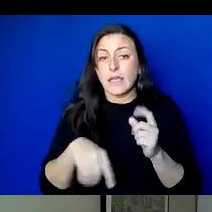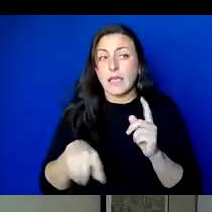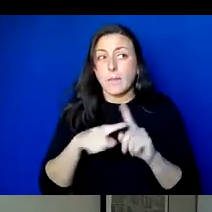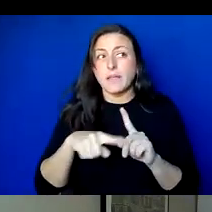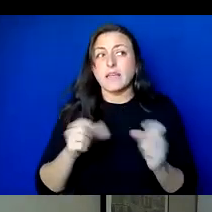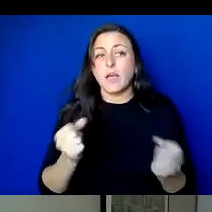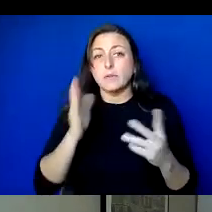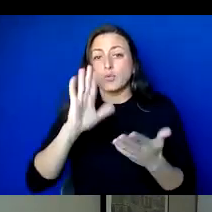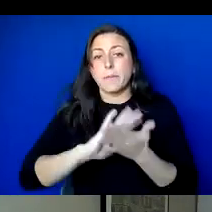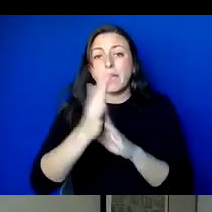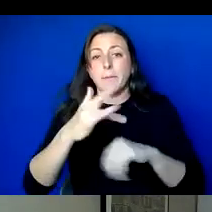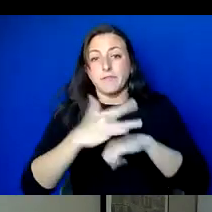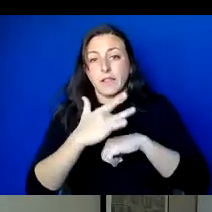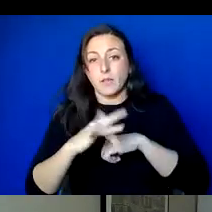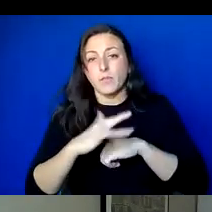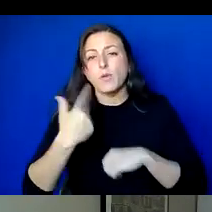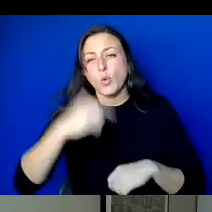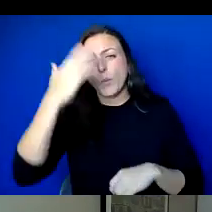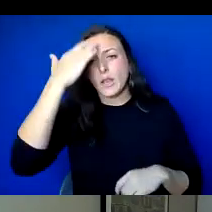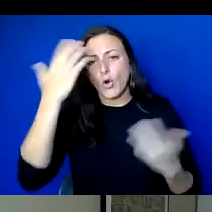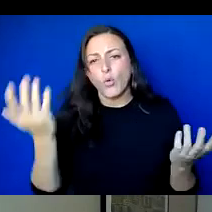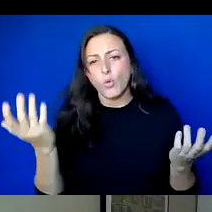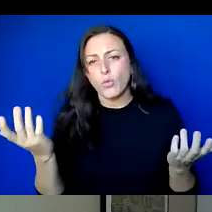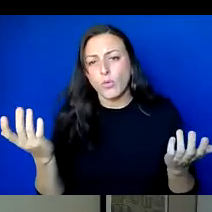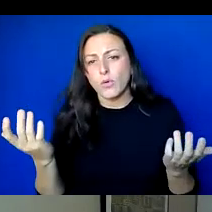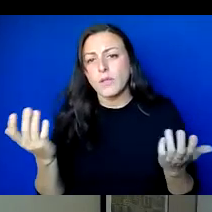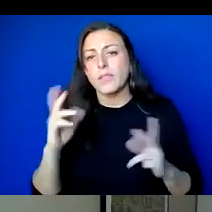We all know that people 70 and up have you know sent in their emails saying it has been